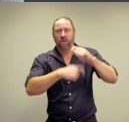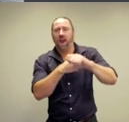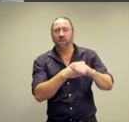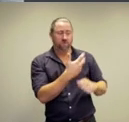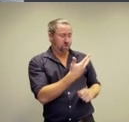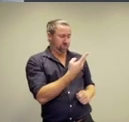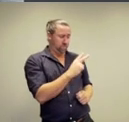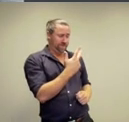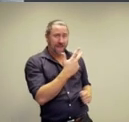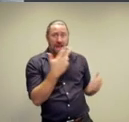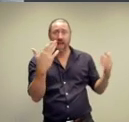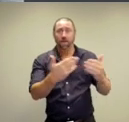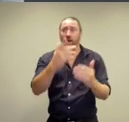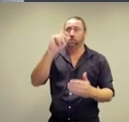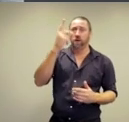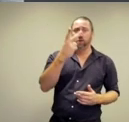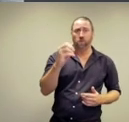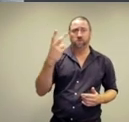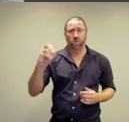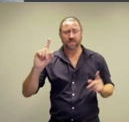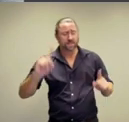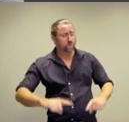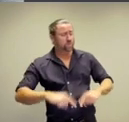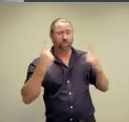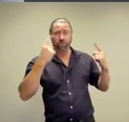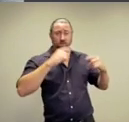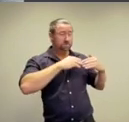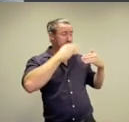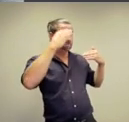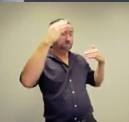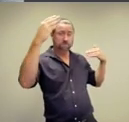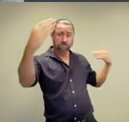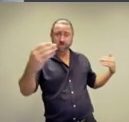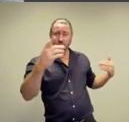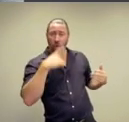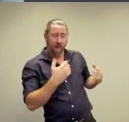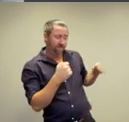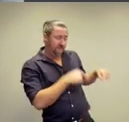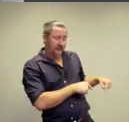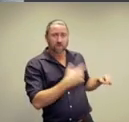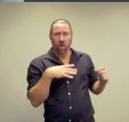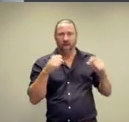emerged in 1928 to what they are now in kind of you know, almost couldn't be